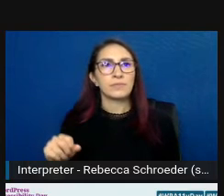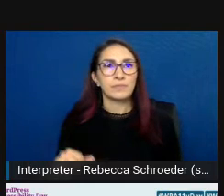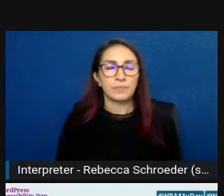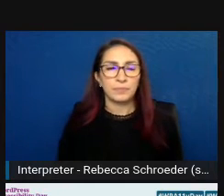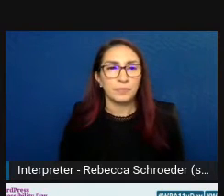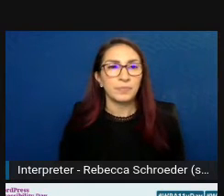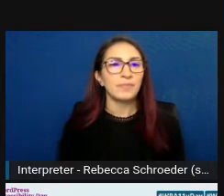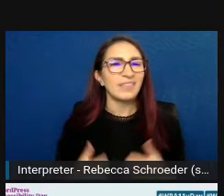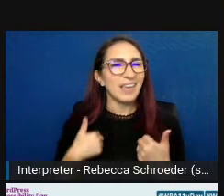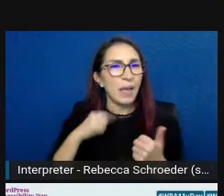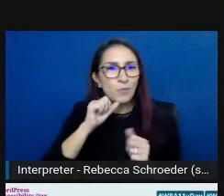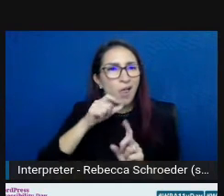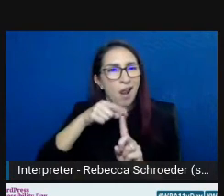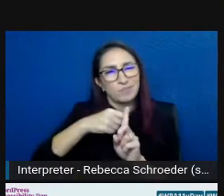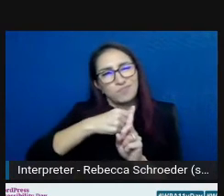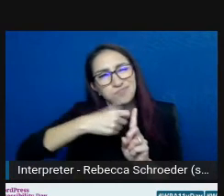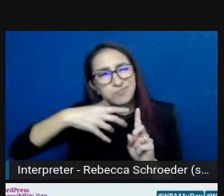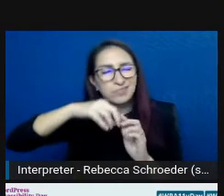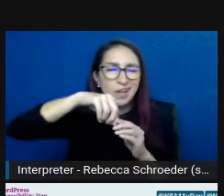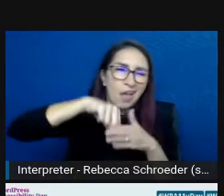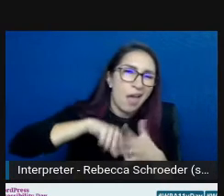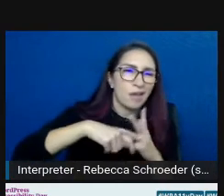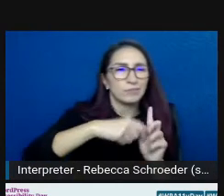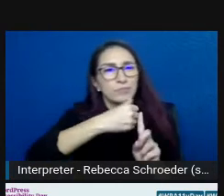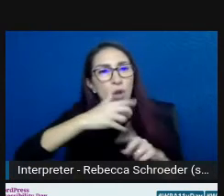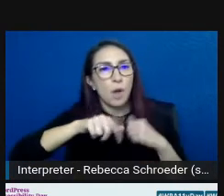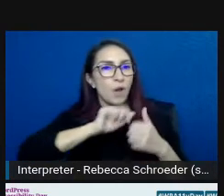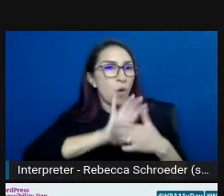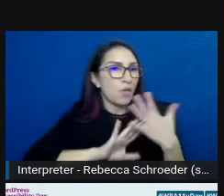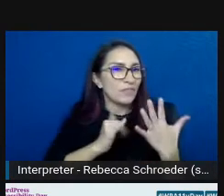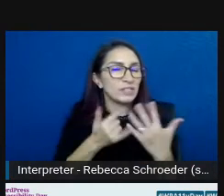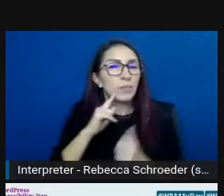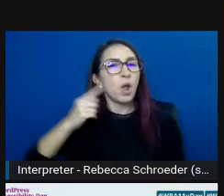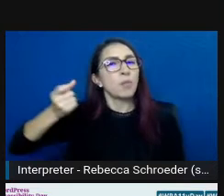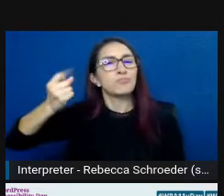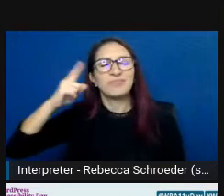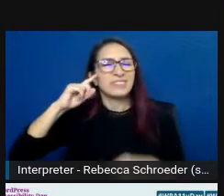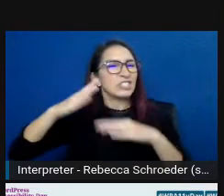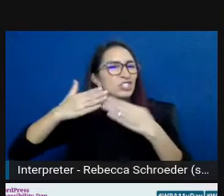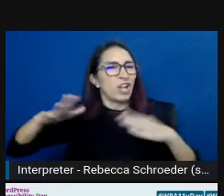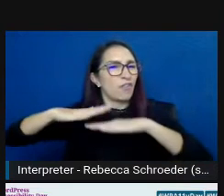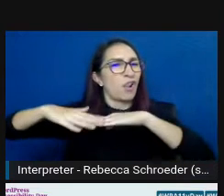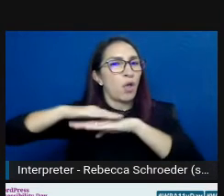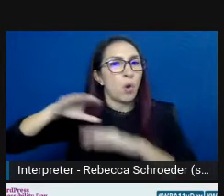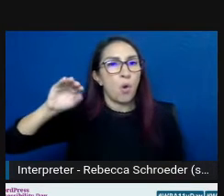The thing is, open source has been beneficial for individuals as well.